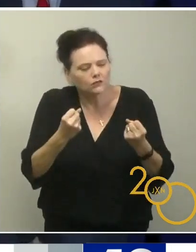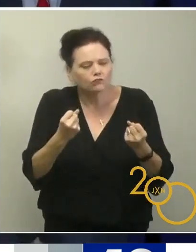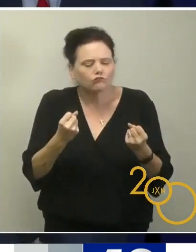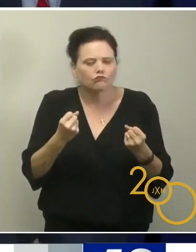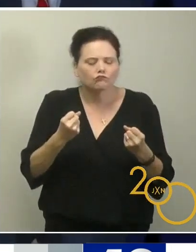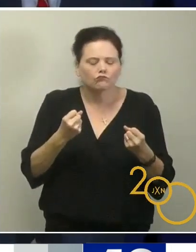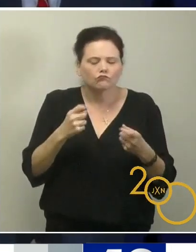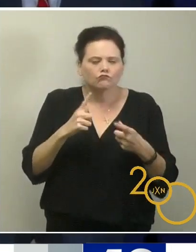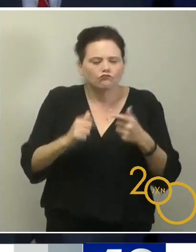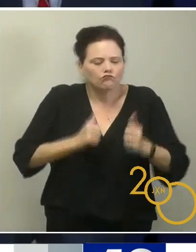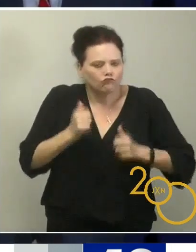MISSISSIPPI GULF COAST.